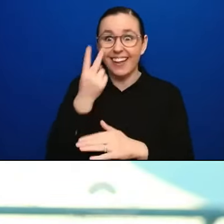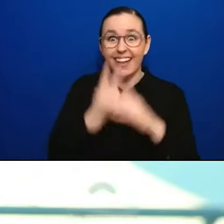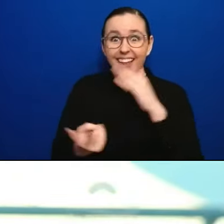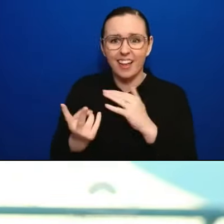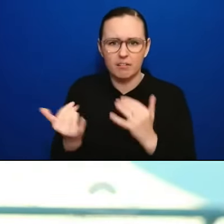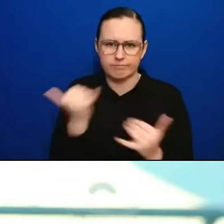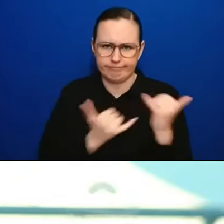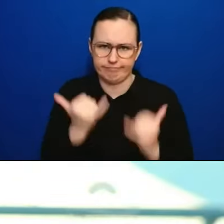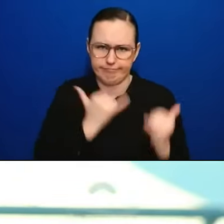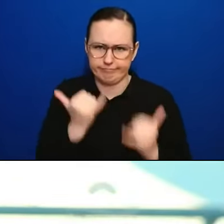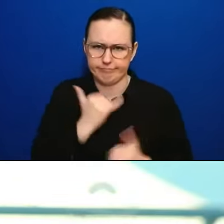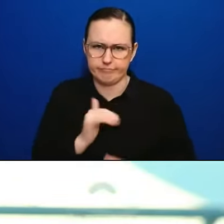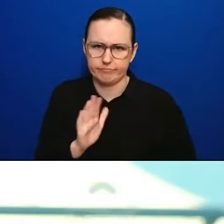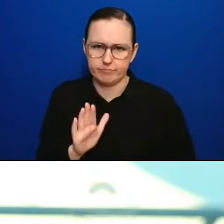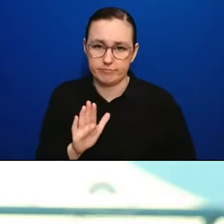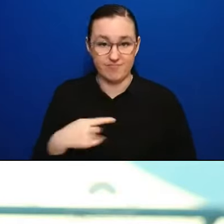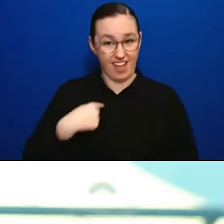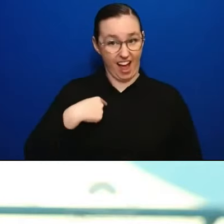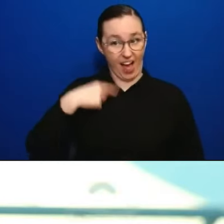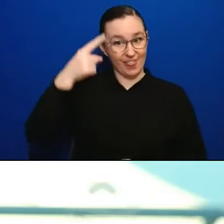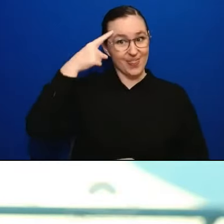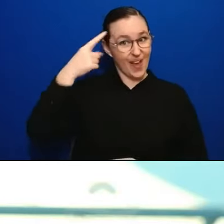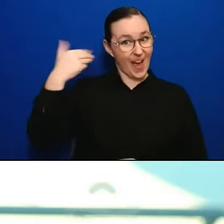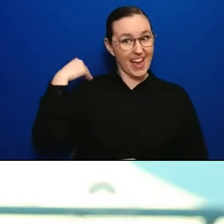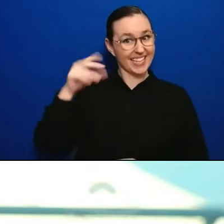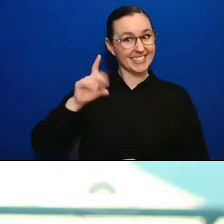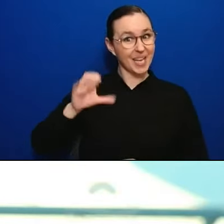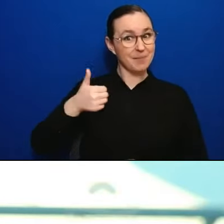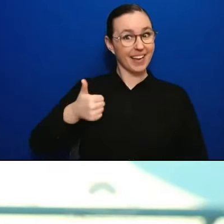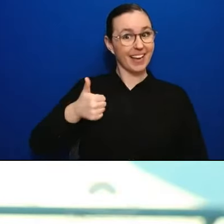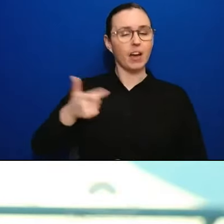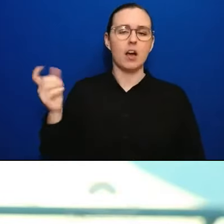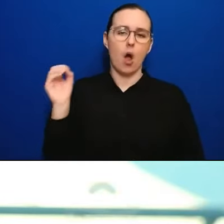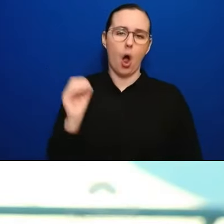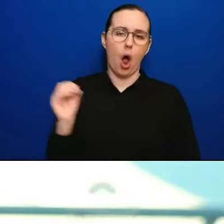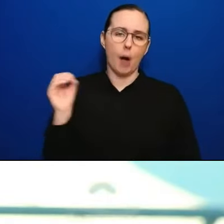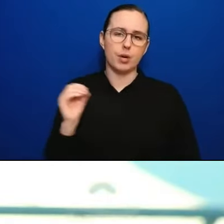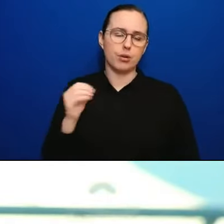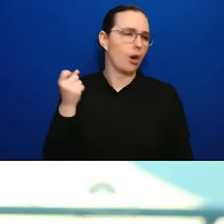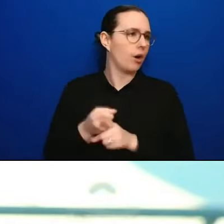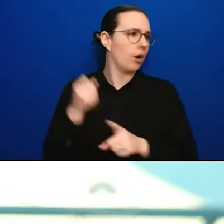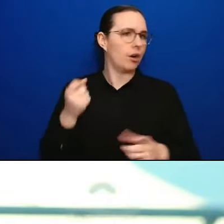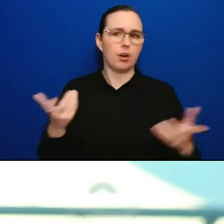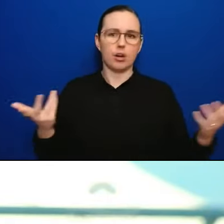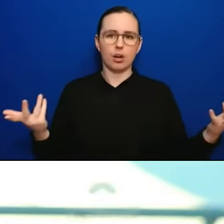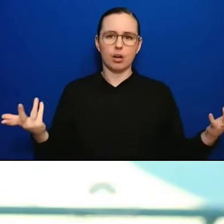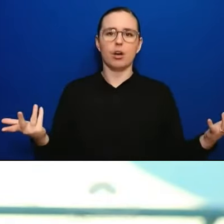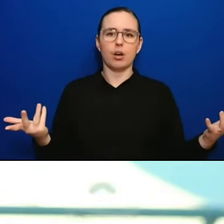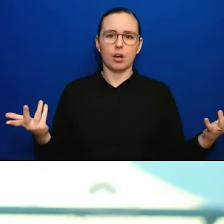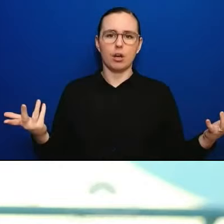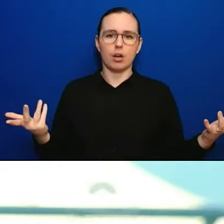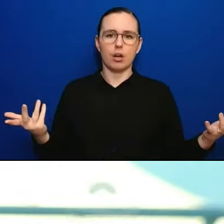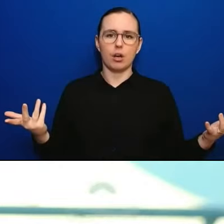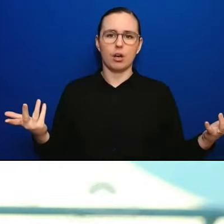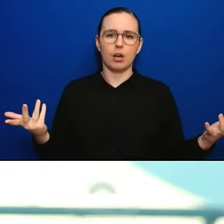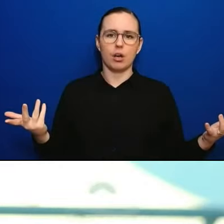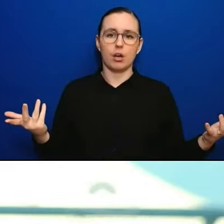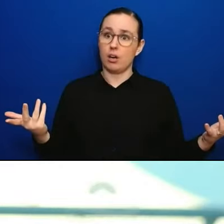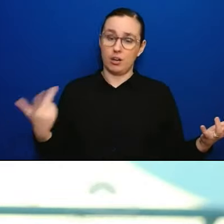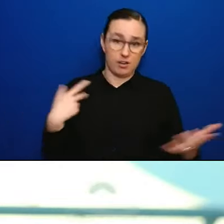reminded of the travails of speculating. You know, I kind of thought we were in a really good place in December.